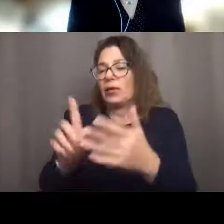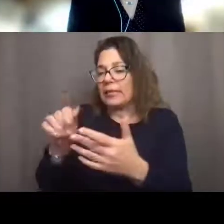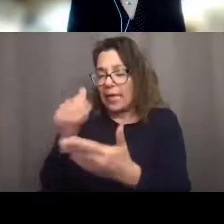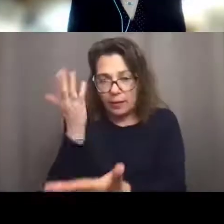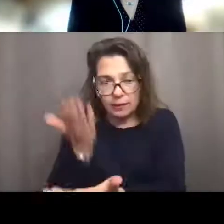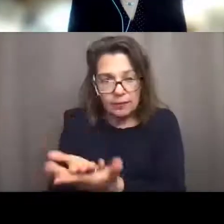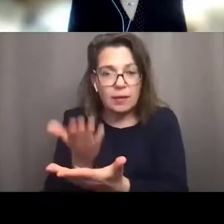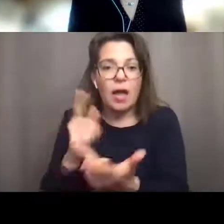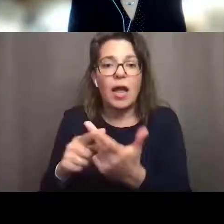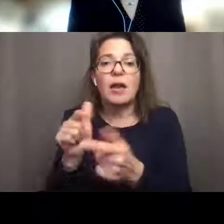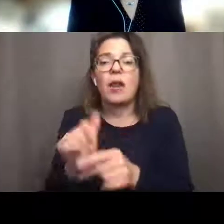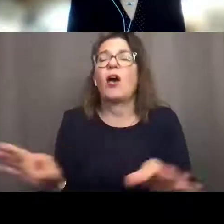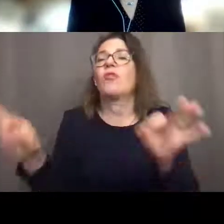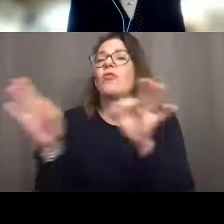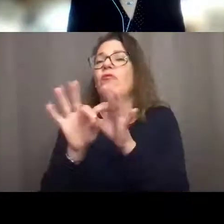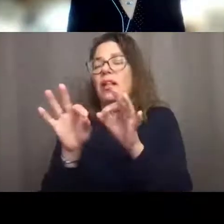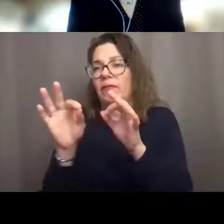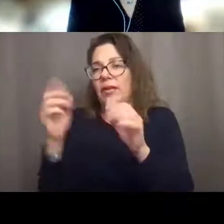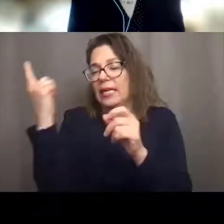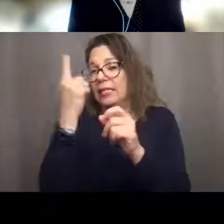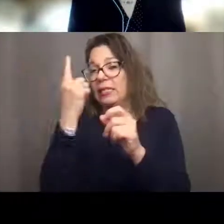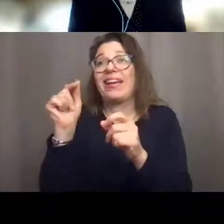or other relevant considerations if you're going to do that.